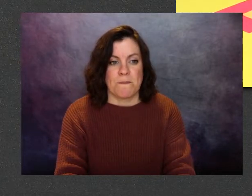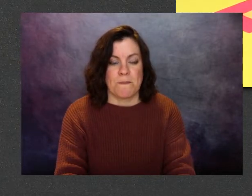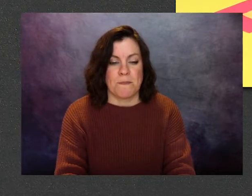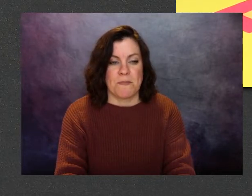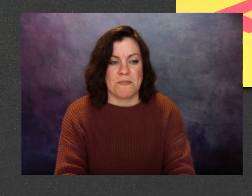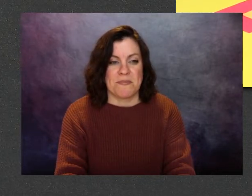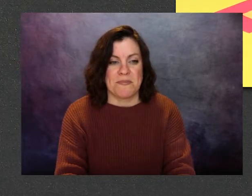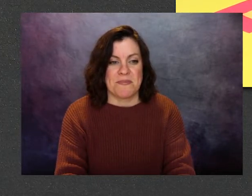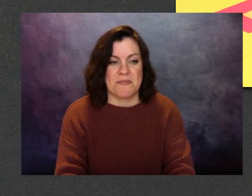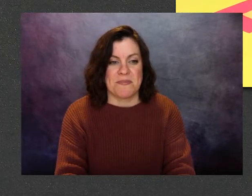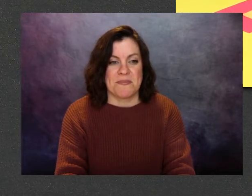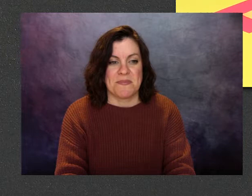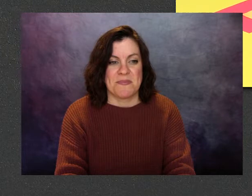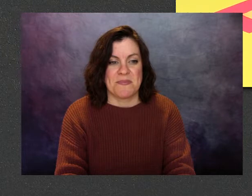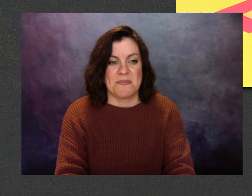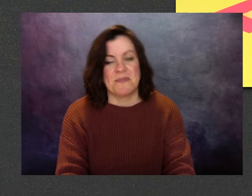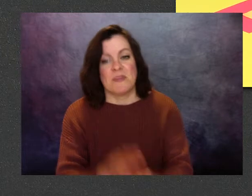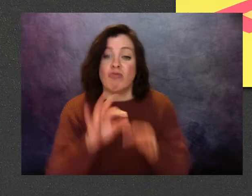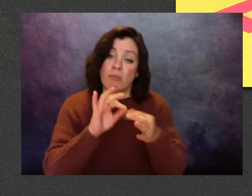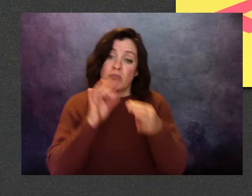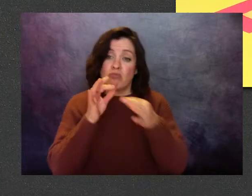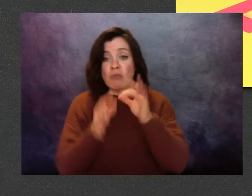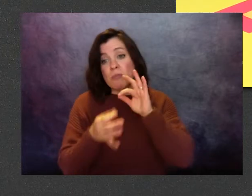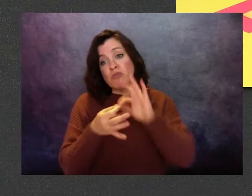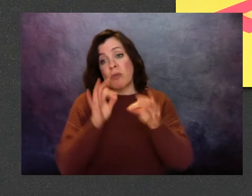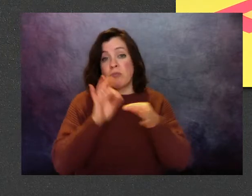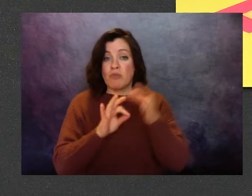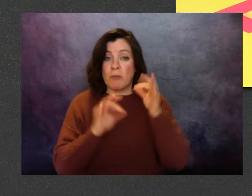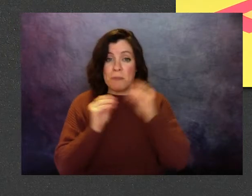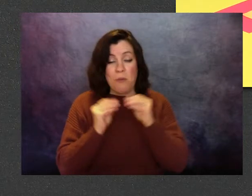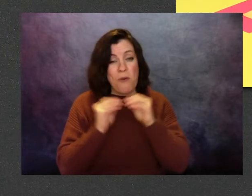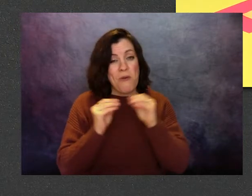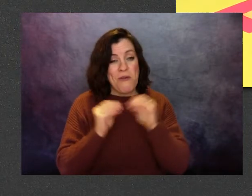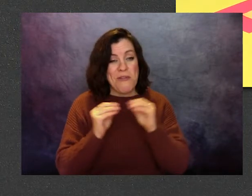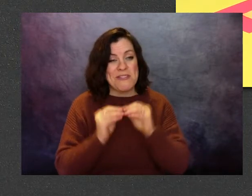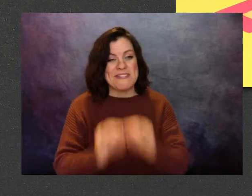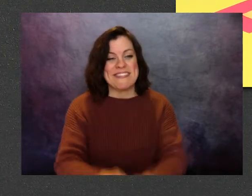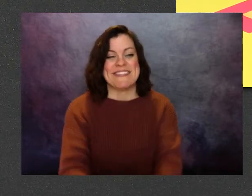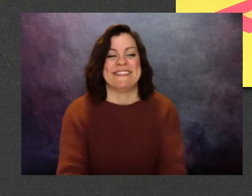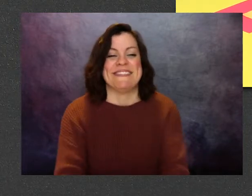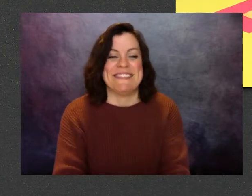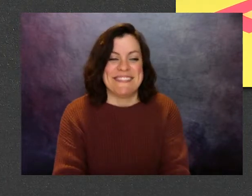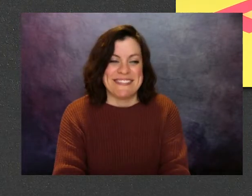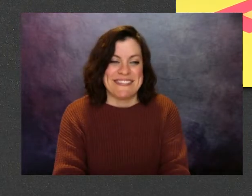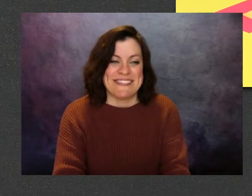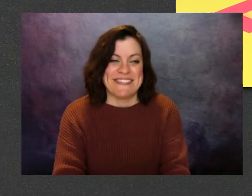Here we go. I'm going to rip up some more. Yeah.